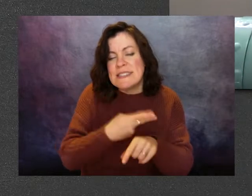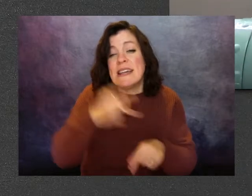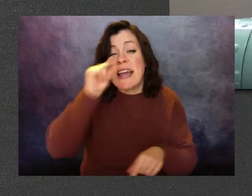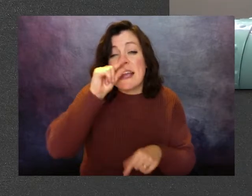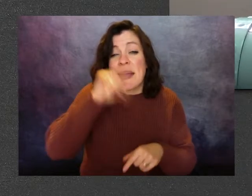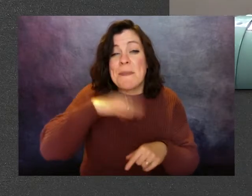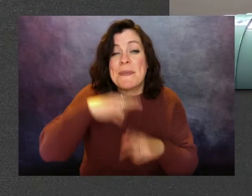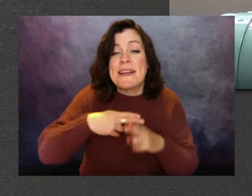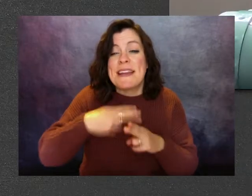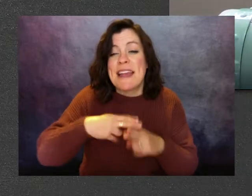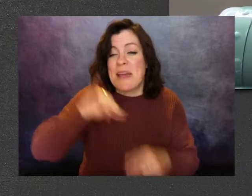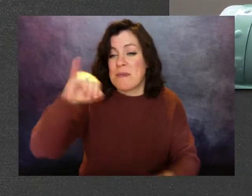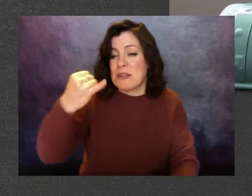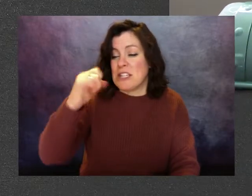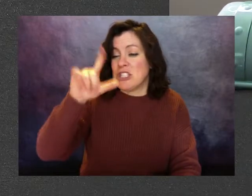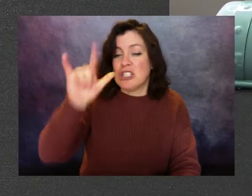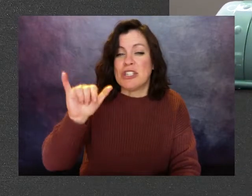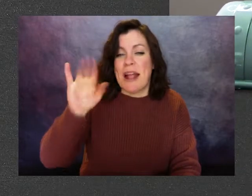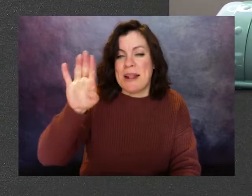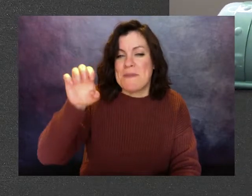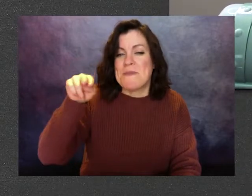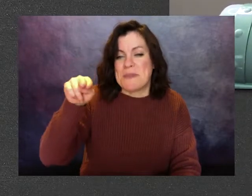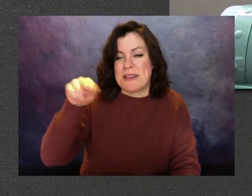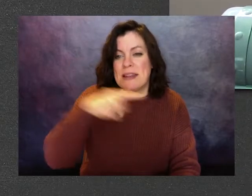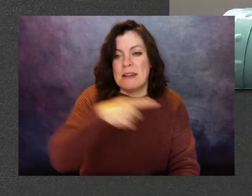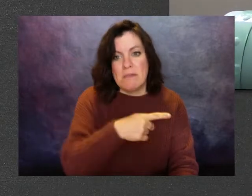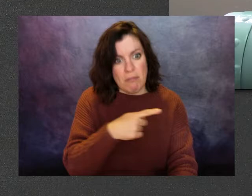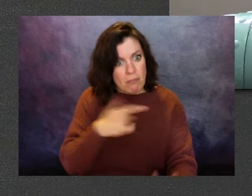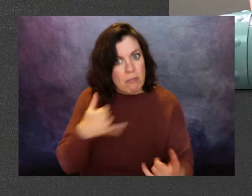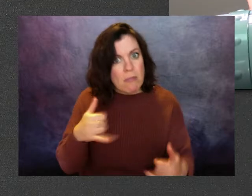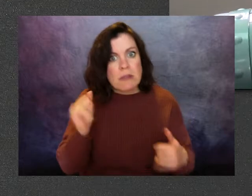Ten inches. Oh you're getting a lot bigger Jelly bean.